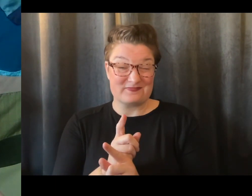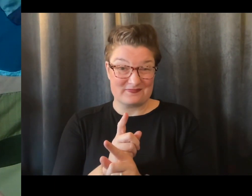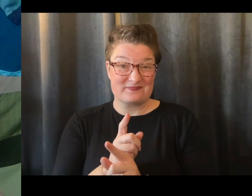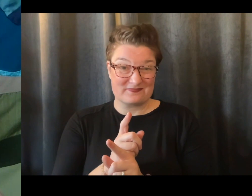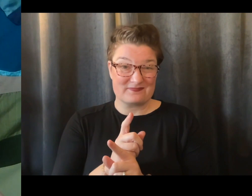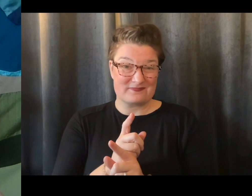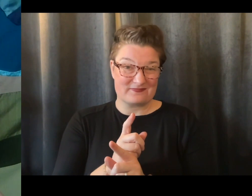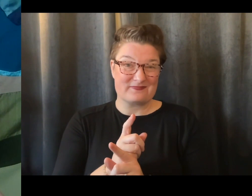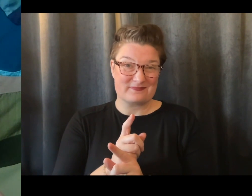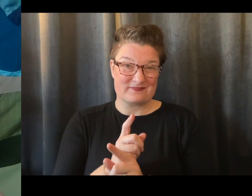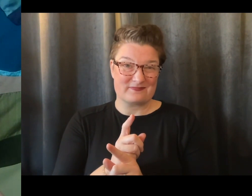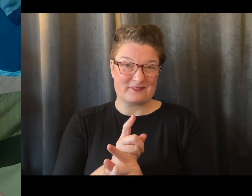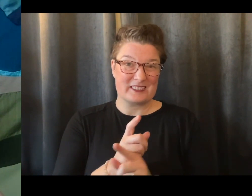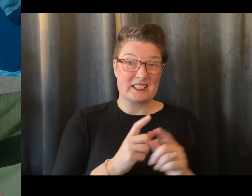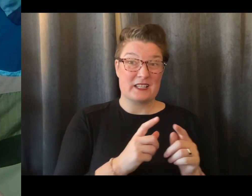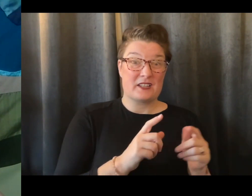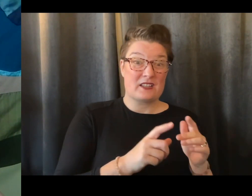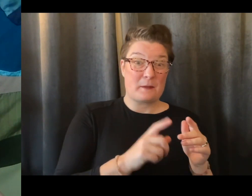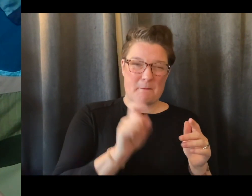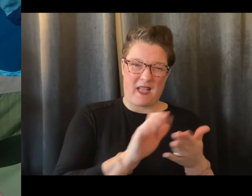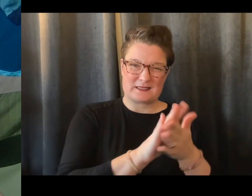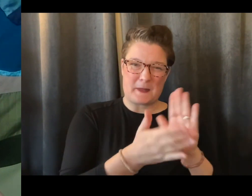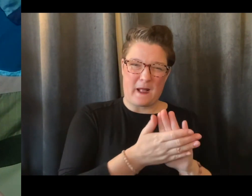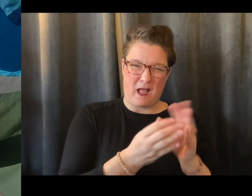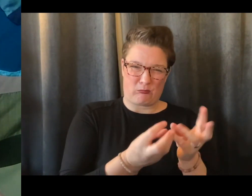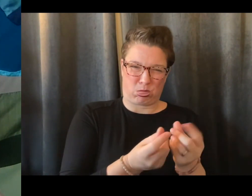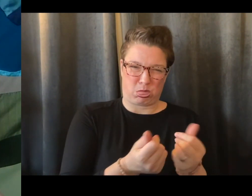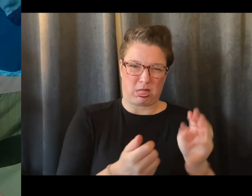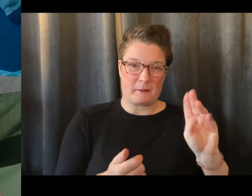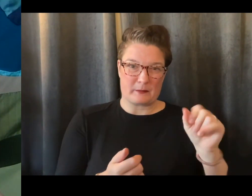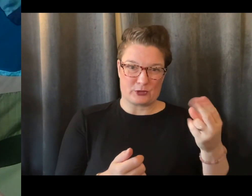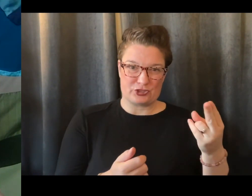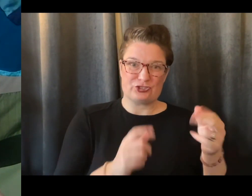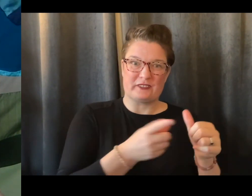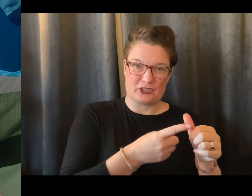flight, from Tisha B'Av to Tu B'Av,